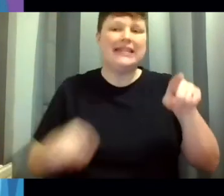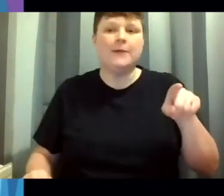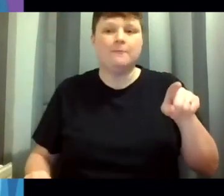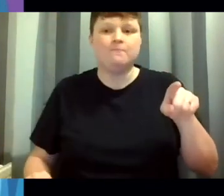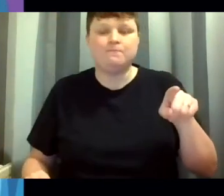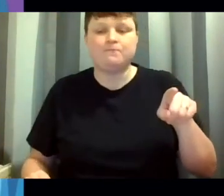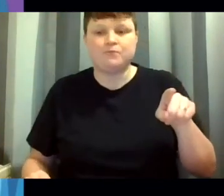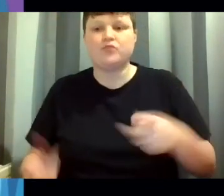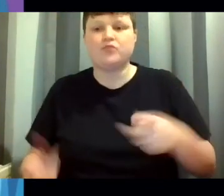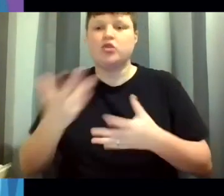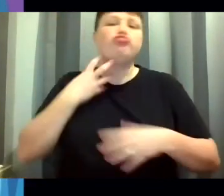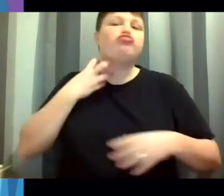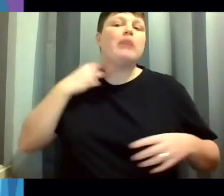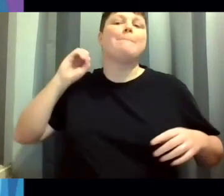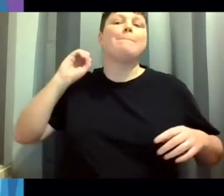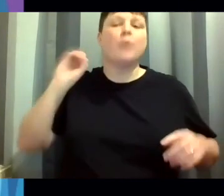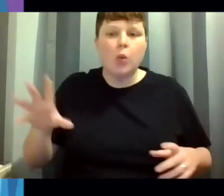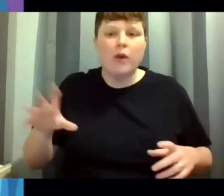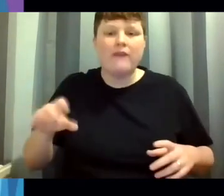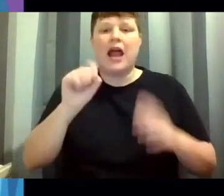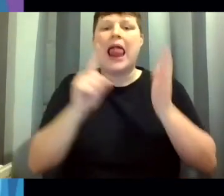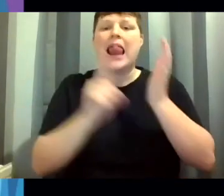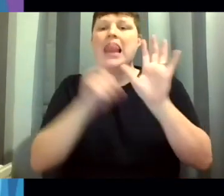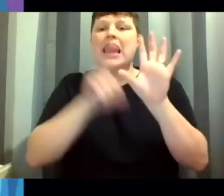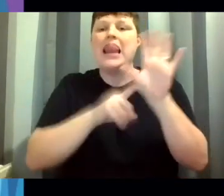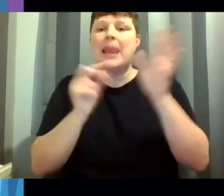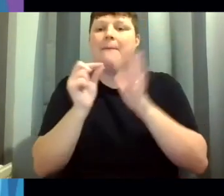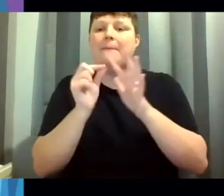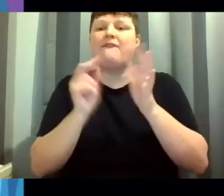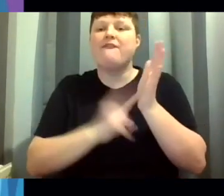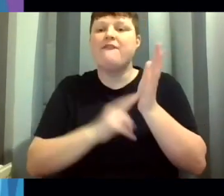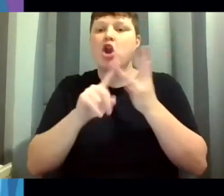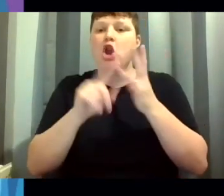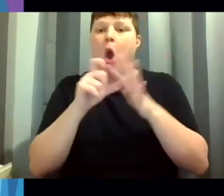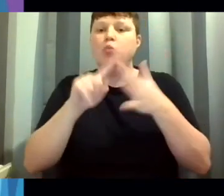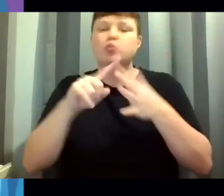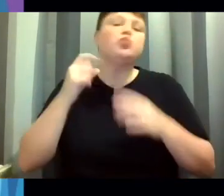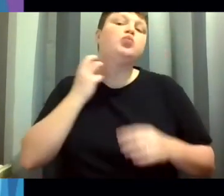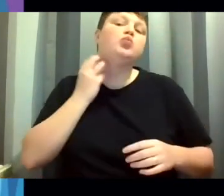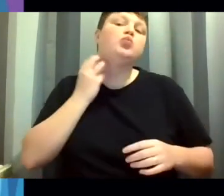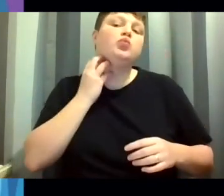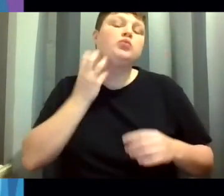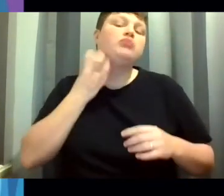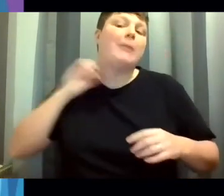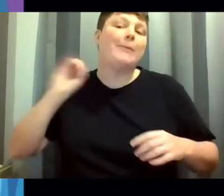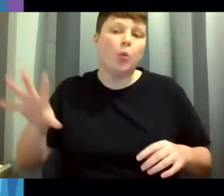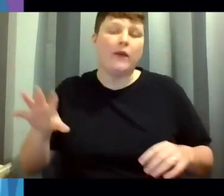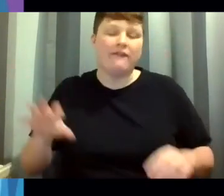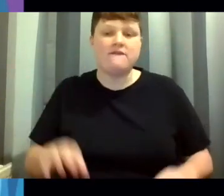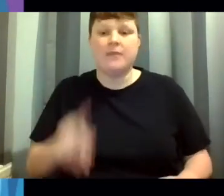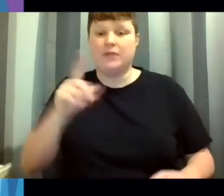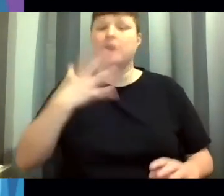remove their lymph node from their neck. What we propose to do is that an ultrasound-guided